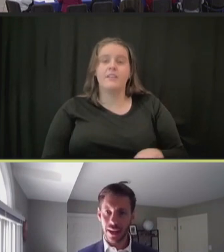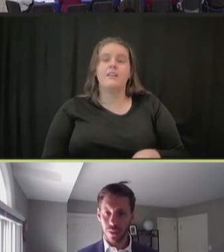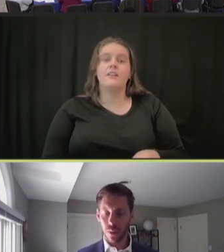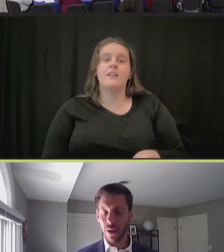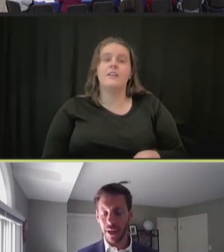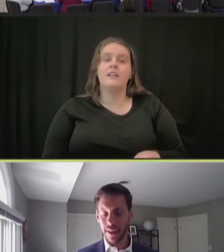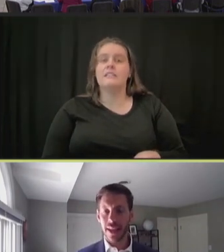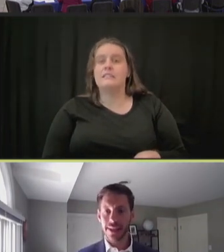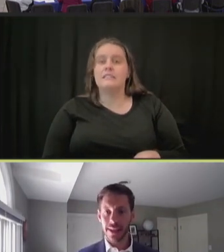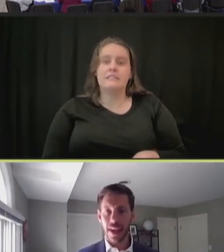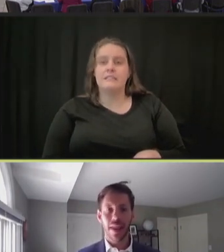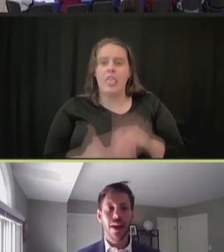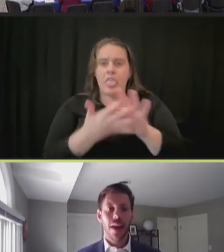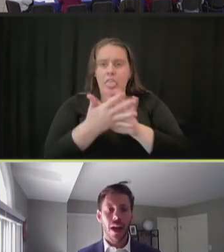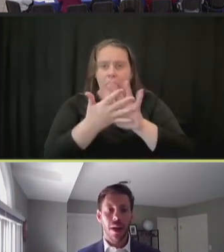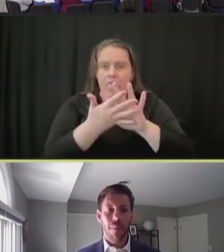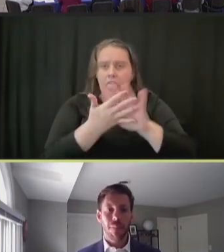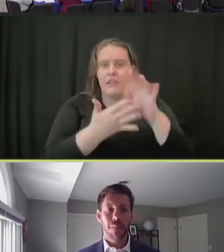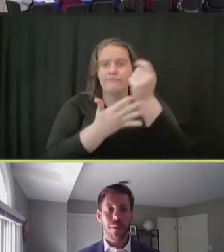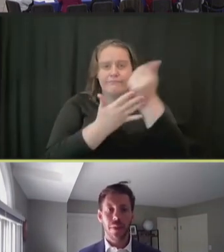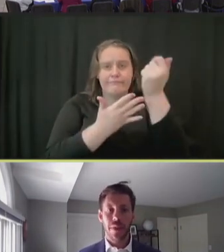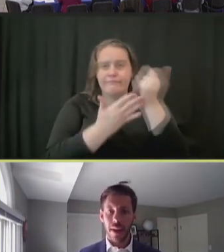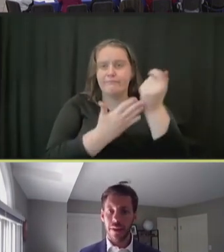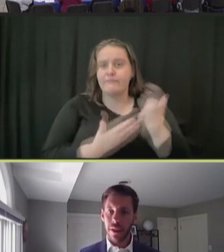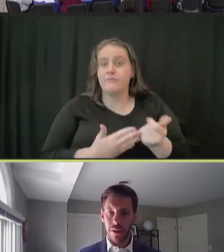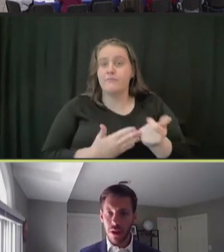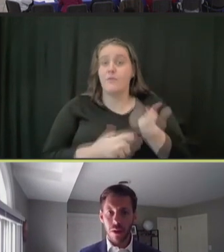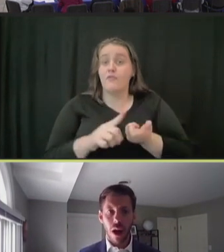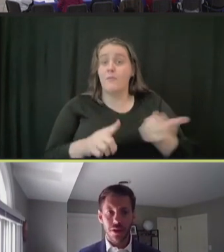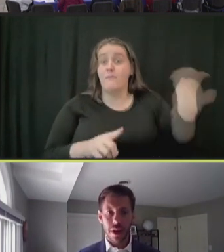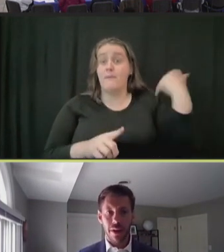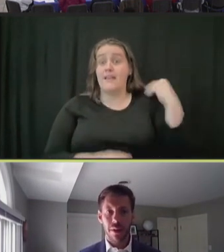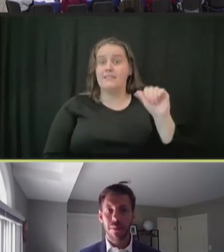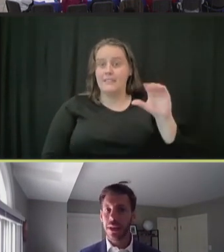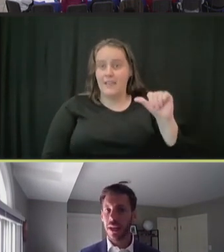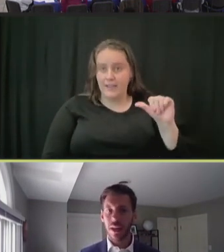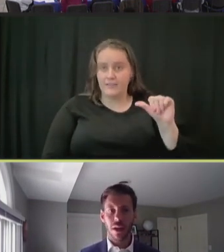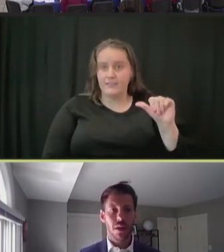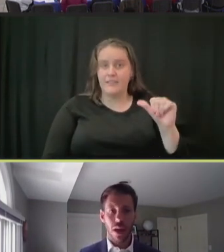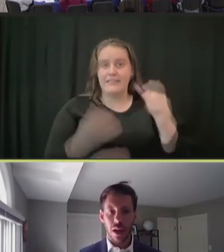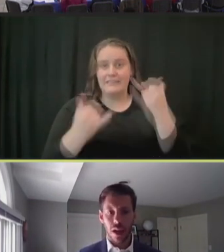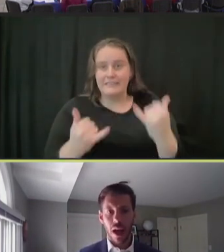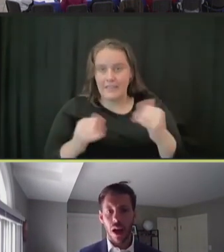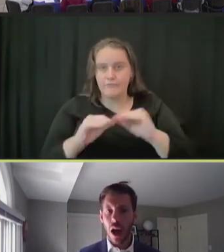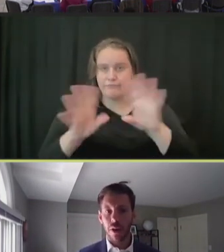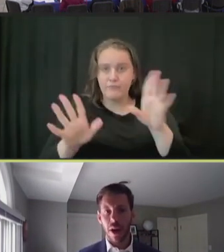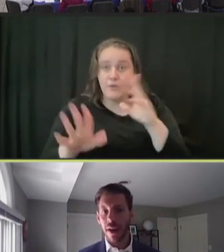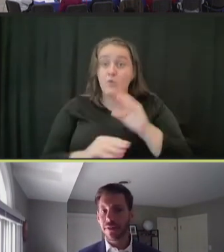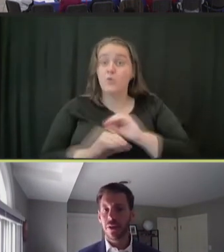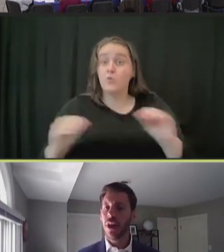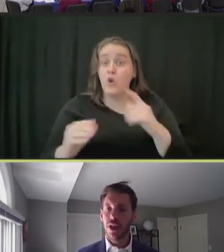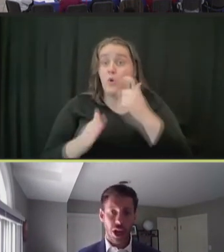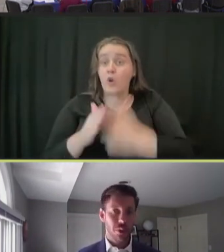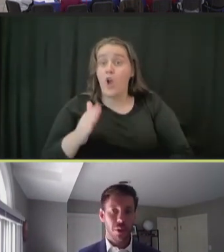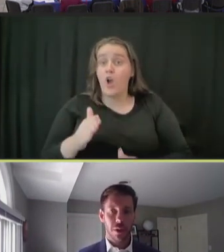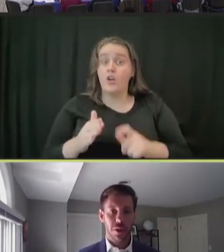that were in the ACA. That there is no cost sharing beginning on or after January 1st,